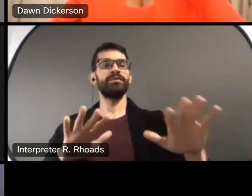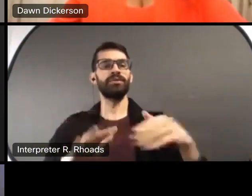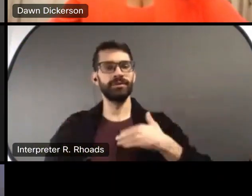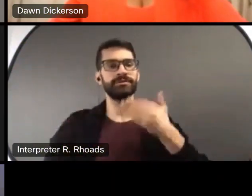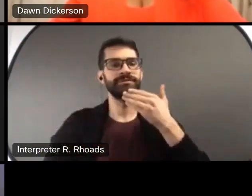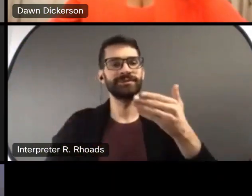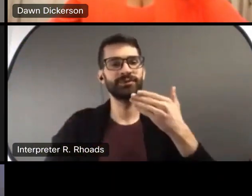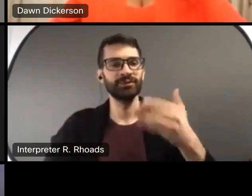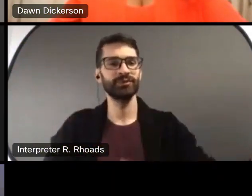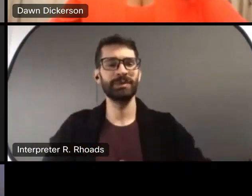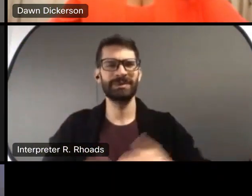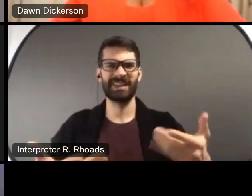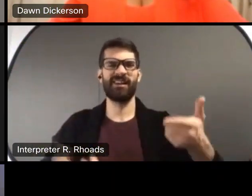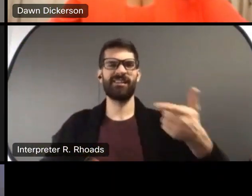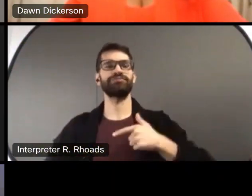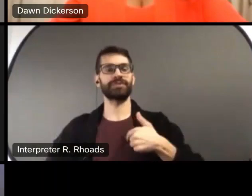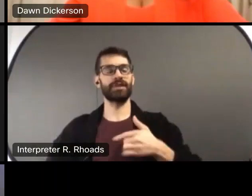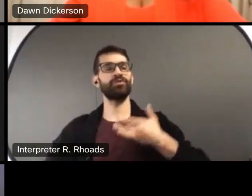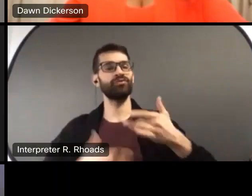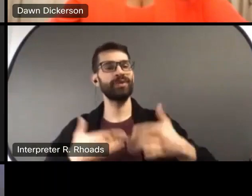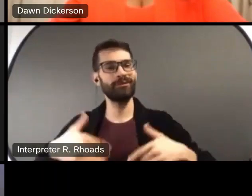I'm thrilled to be part of this team in the short